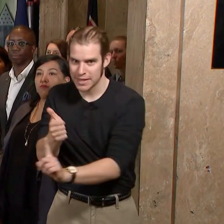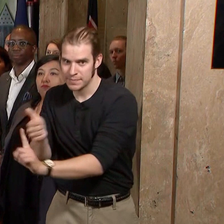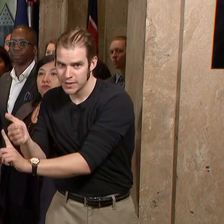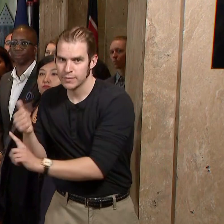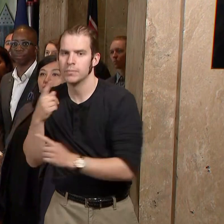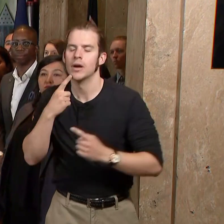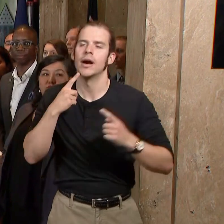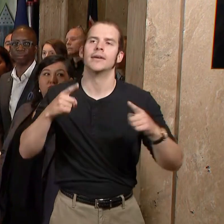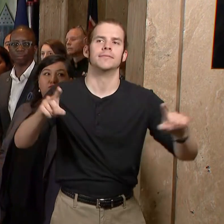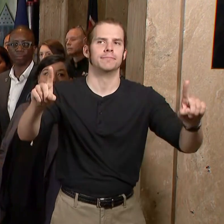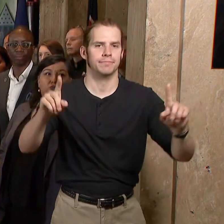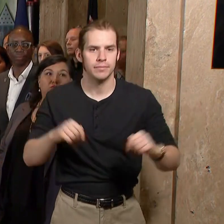Two more questions. Yes.